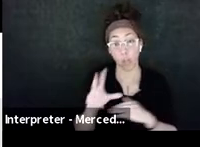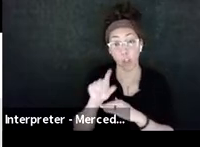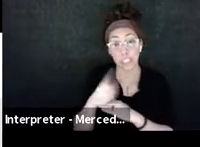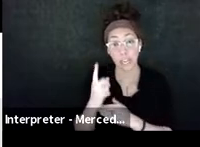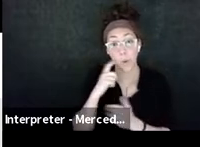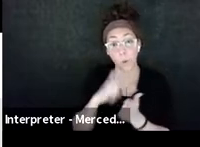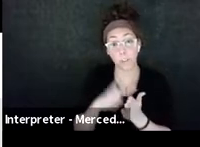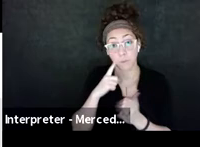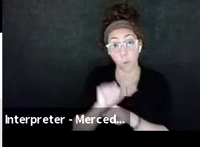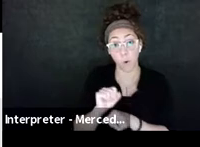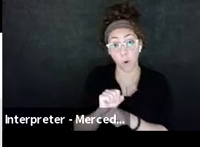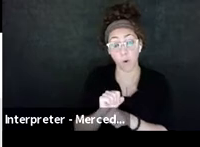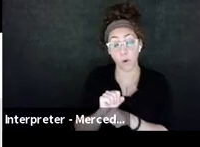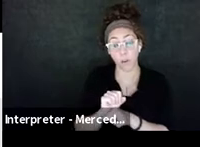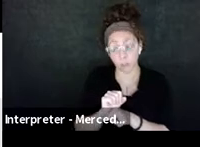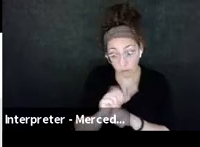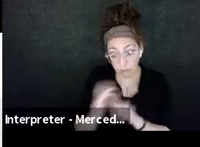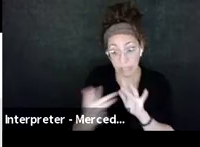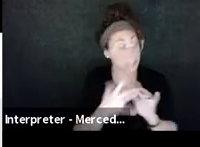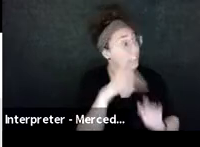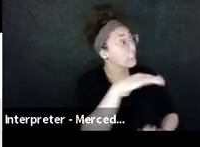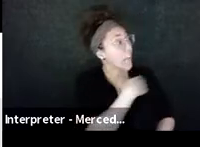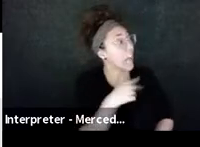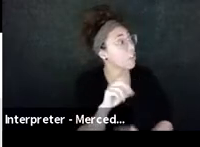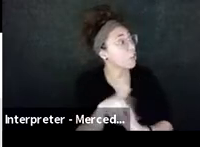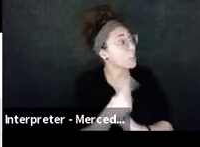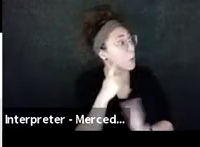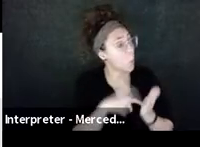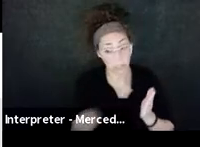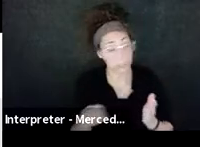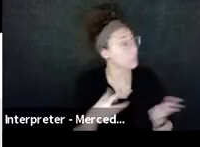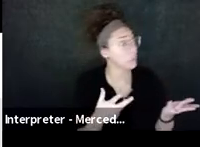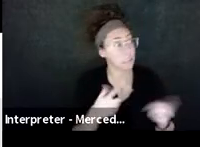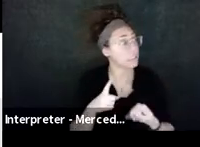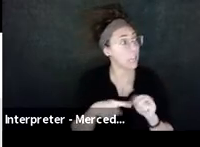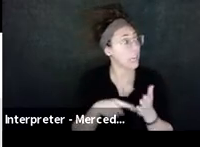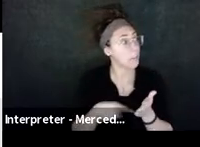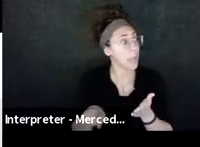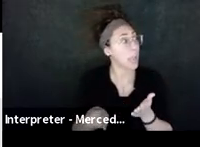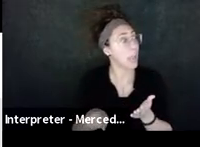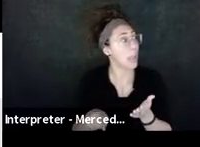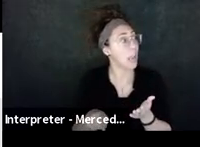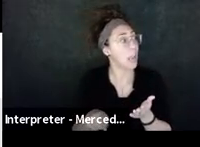maria.rodriguez: And they contact us saying, Hey, I have a 30 day notice I was unable to pay because I stopped working for two months but